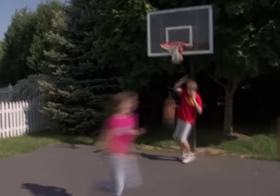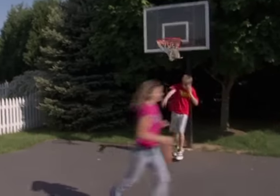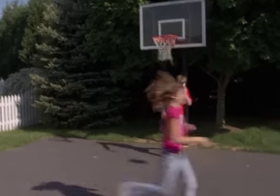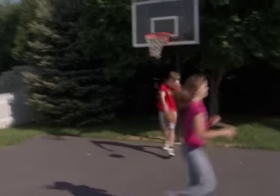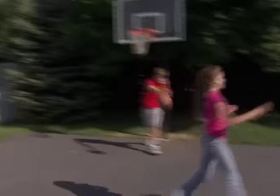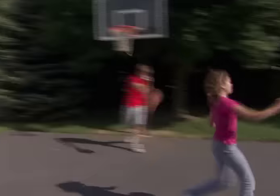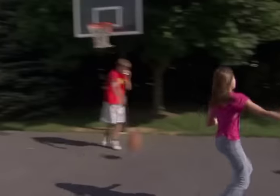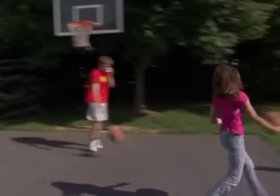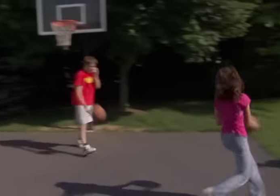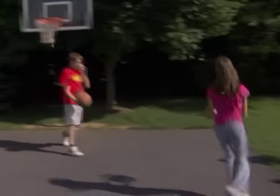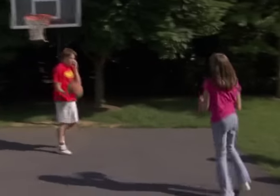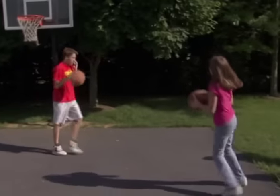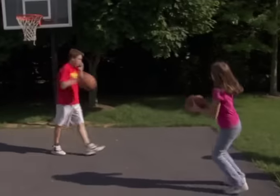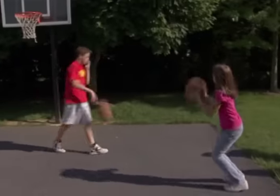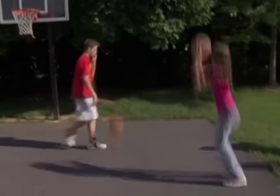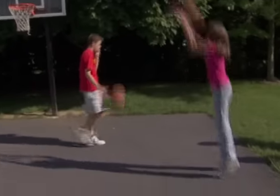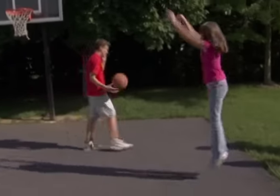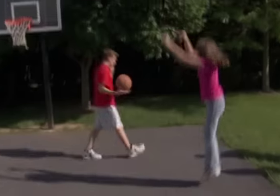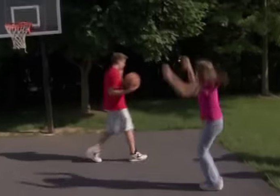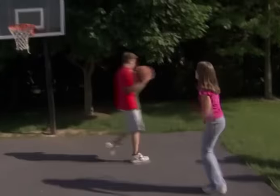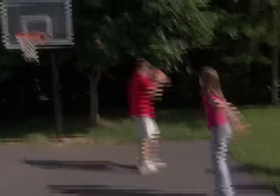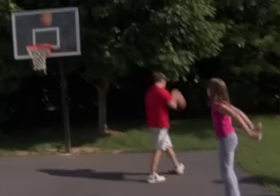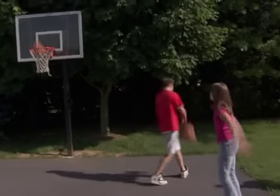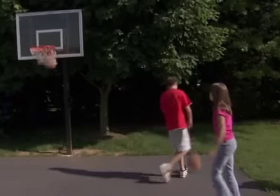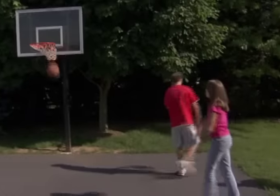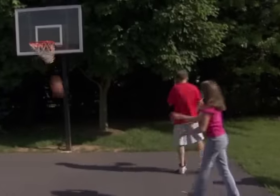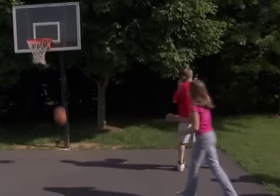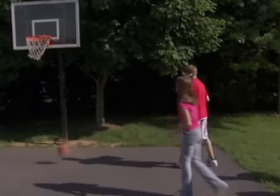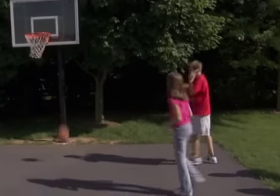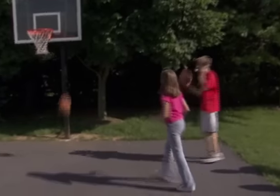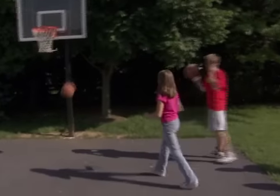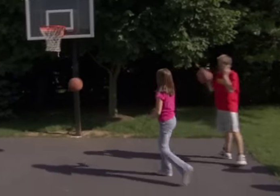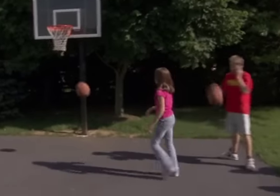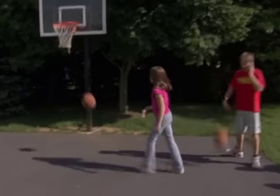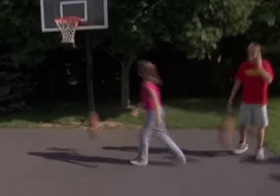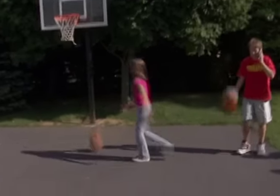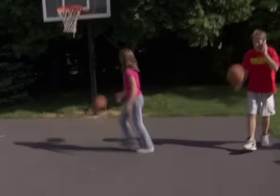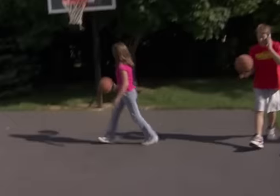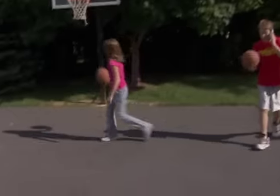WOMAN (interpreted): Our daughter is 11. She's deaf. We have just the two, and we don't want any more.